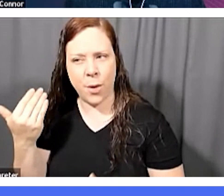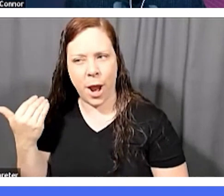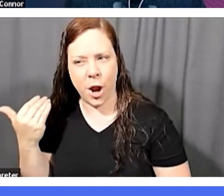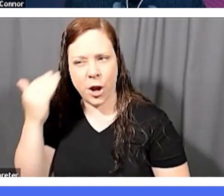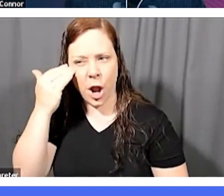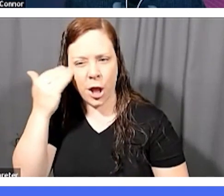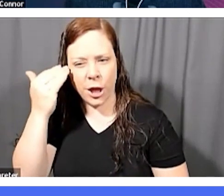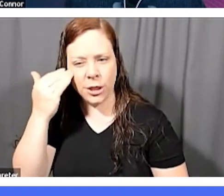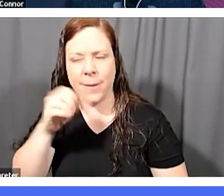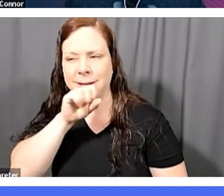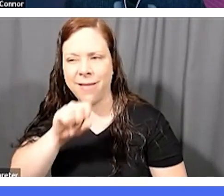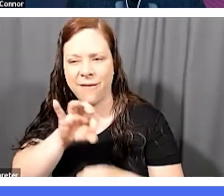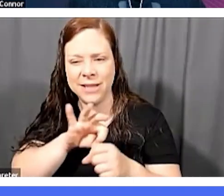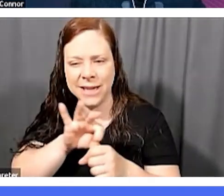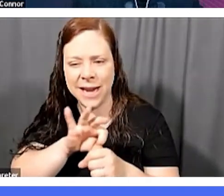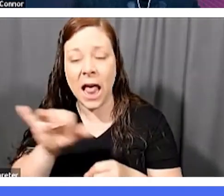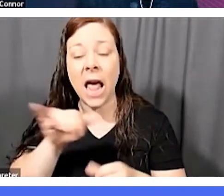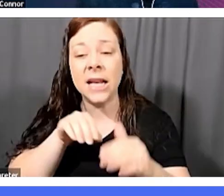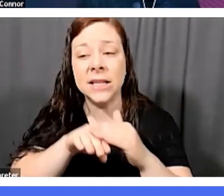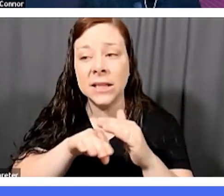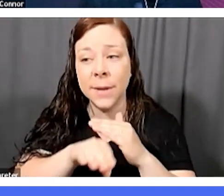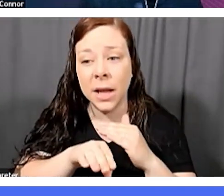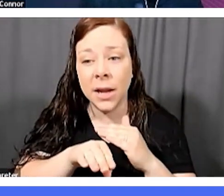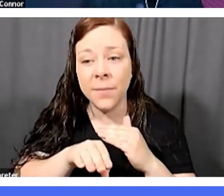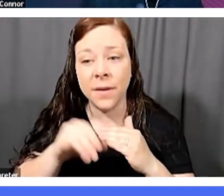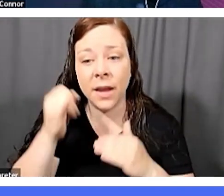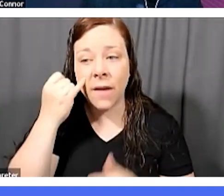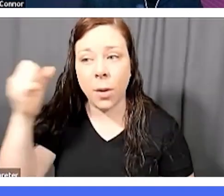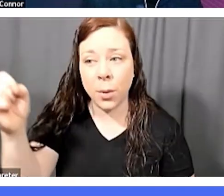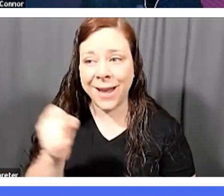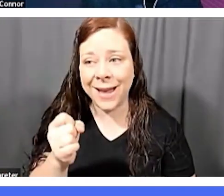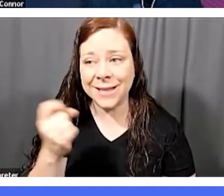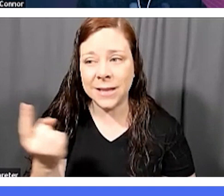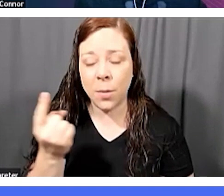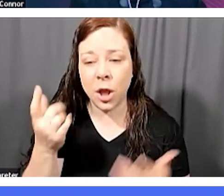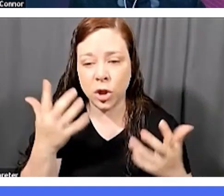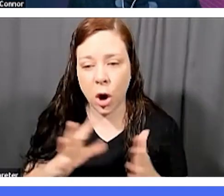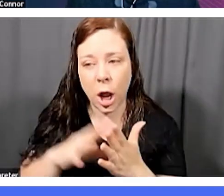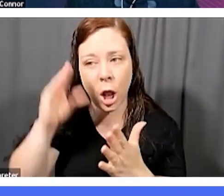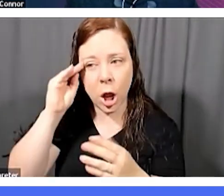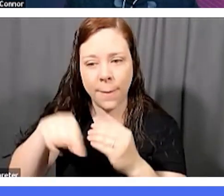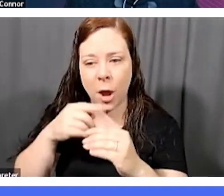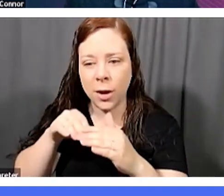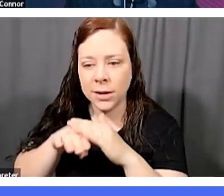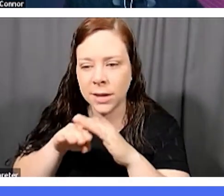Just like with accessibility, right? If we bring in somebody who has learned something about accessibility, like all of you,